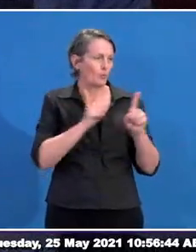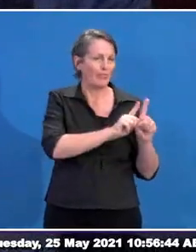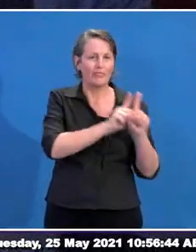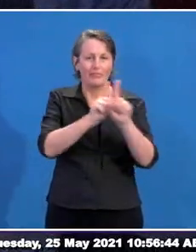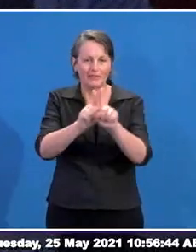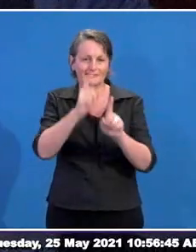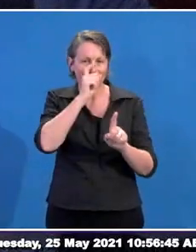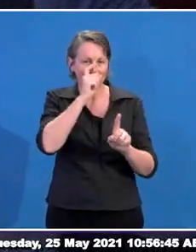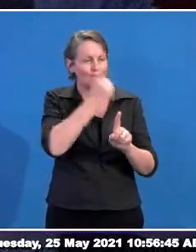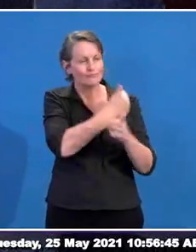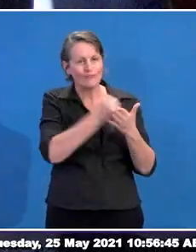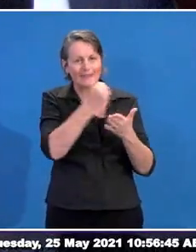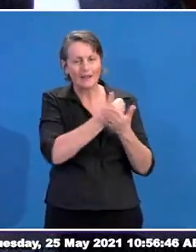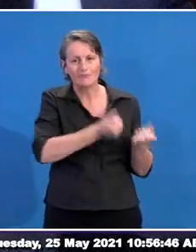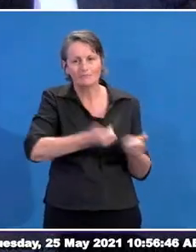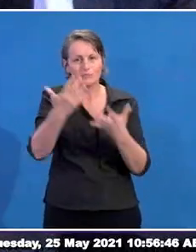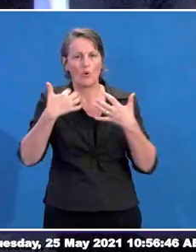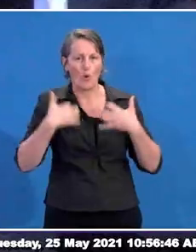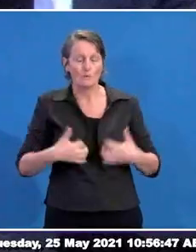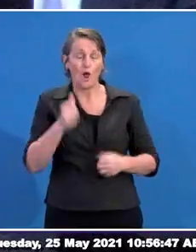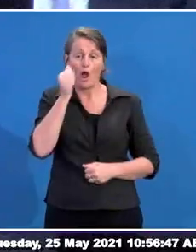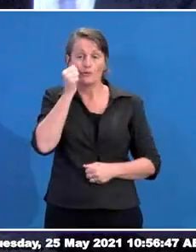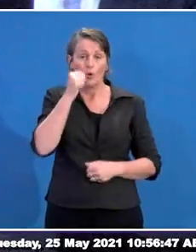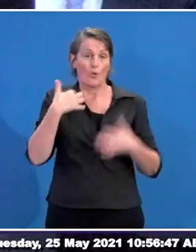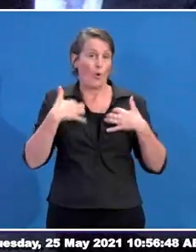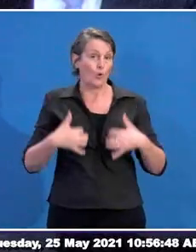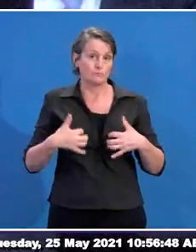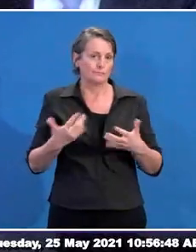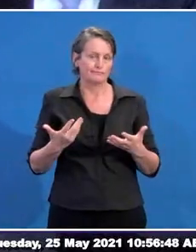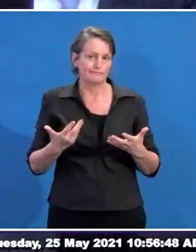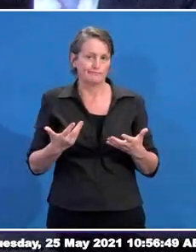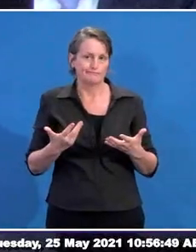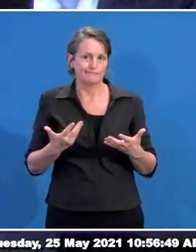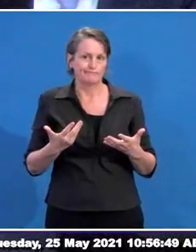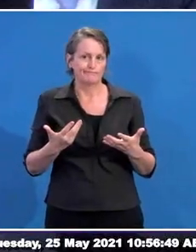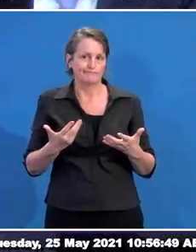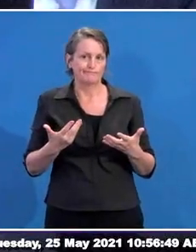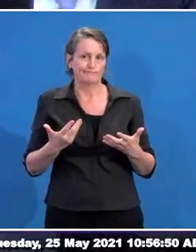And it is fraught with danger, both in an environmental sense,